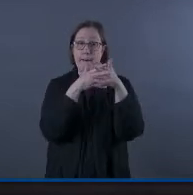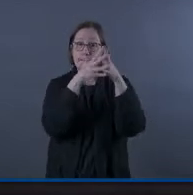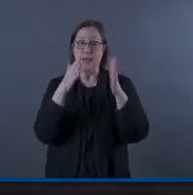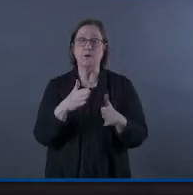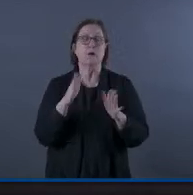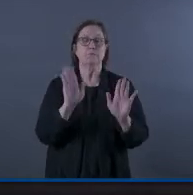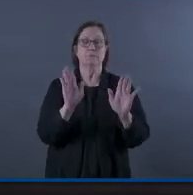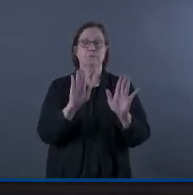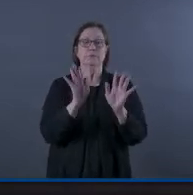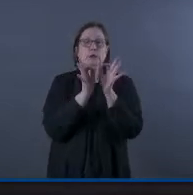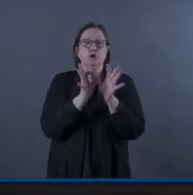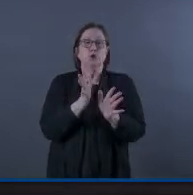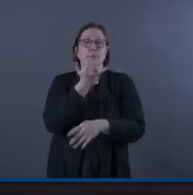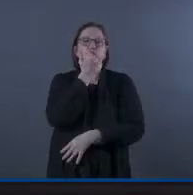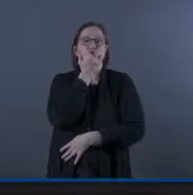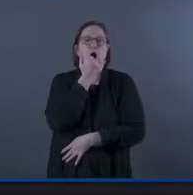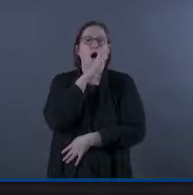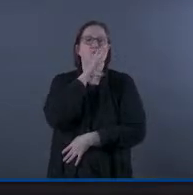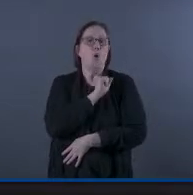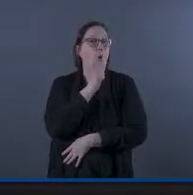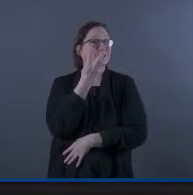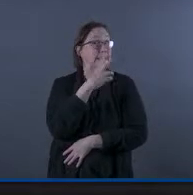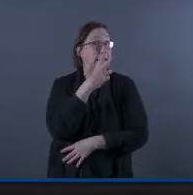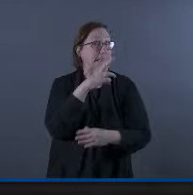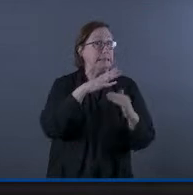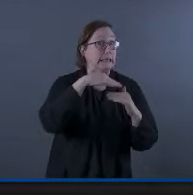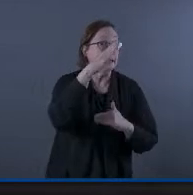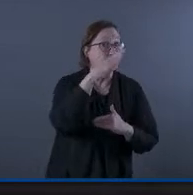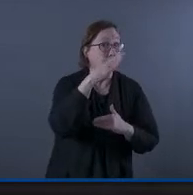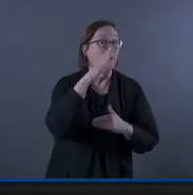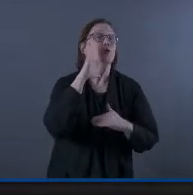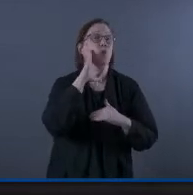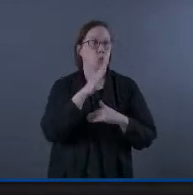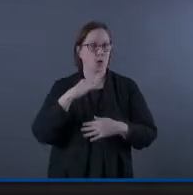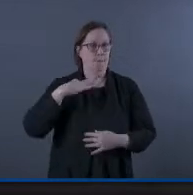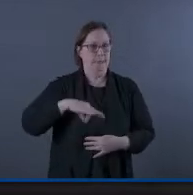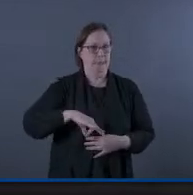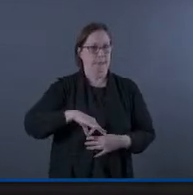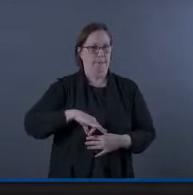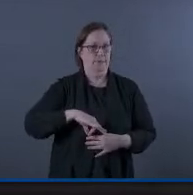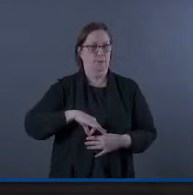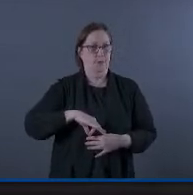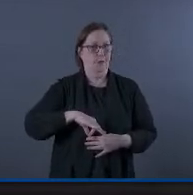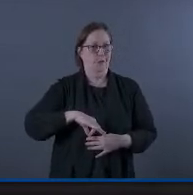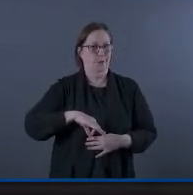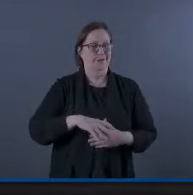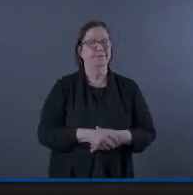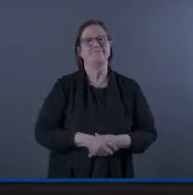will be eligible for vaccine. So, it is a race to make sure